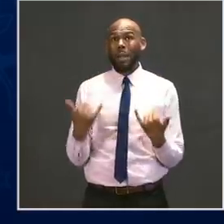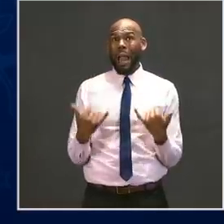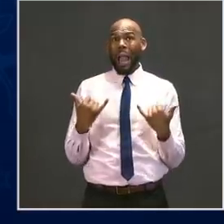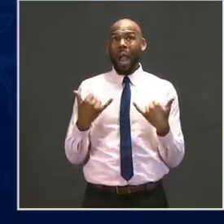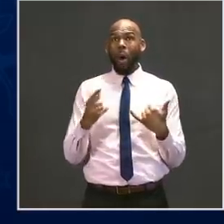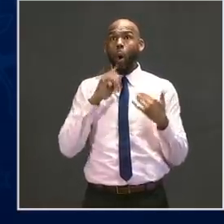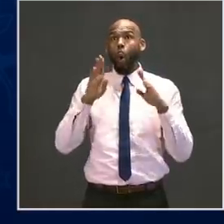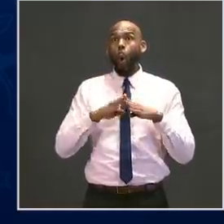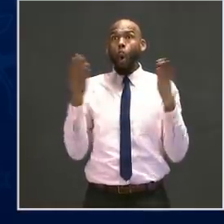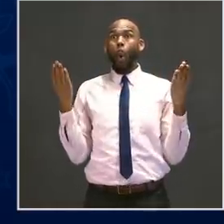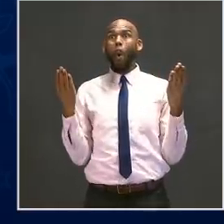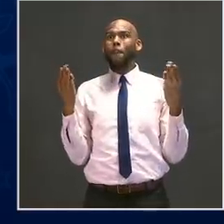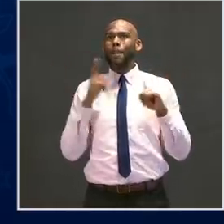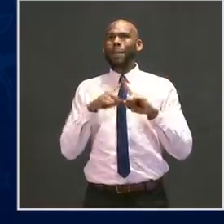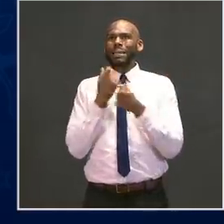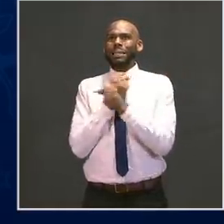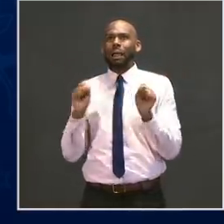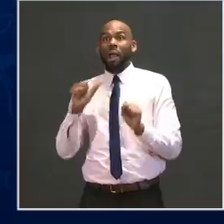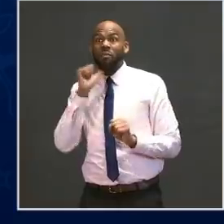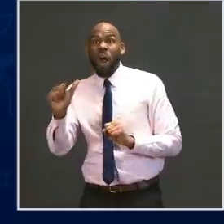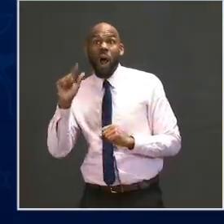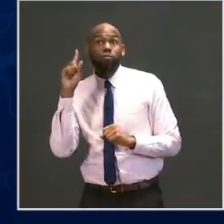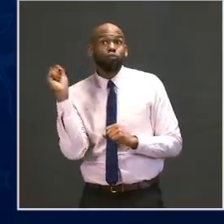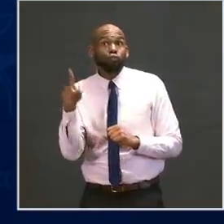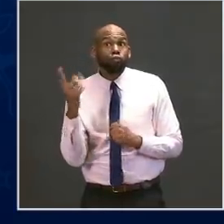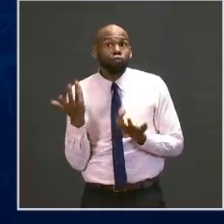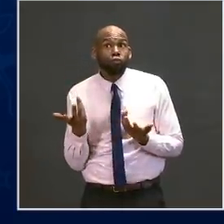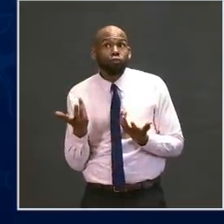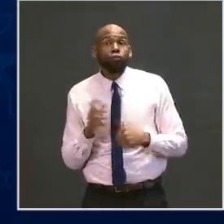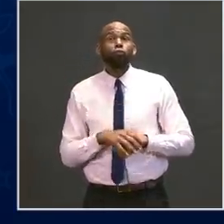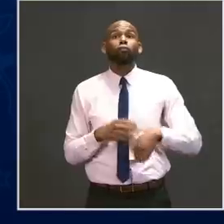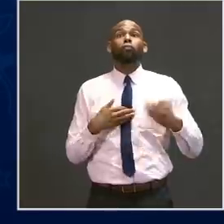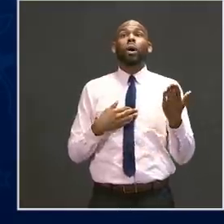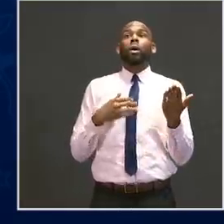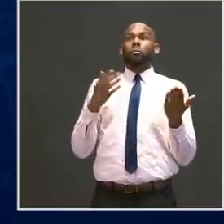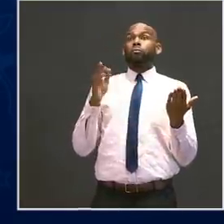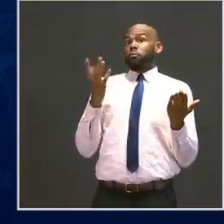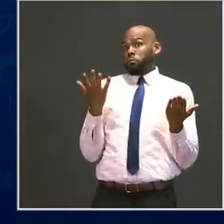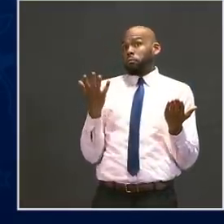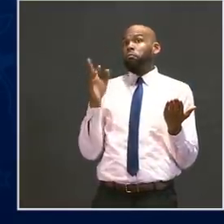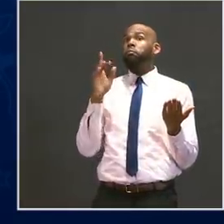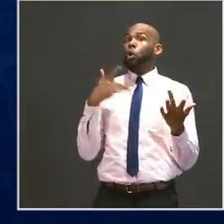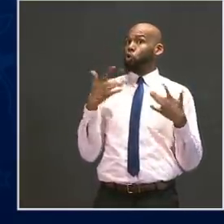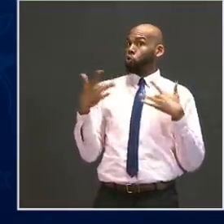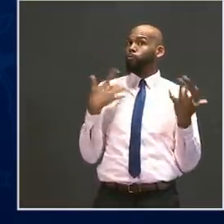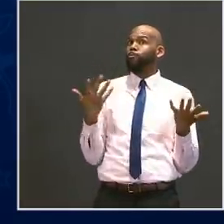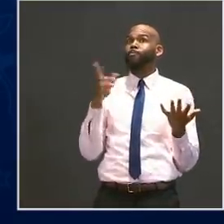but not safe? Ms. Psaki: Well, one of the challenges we have is that the data is not great,